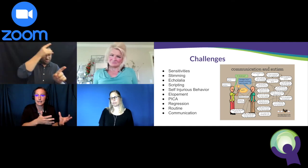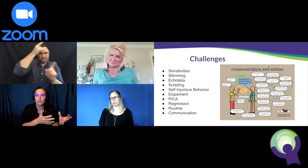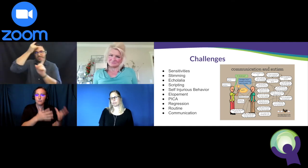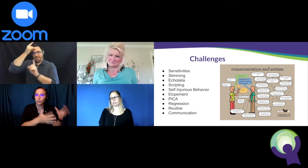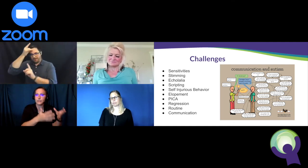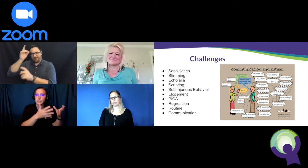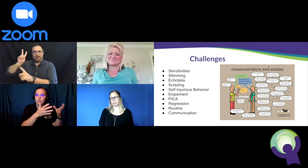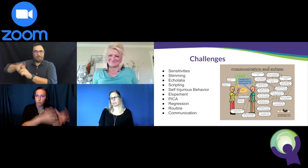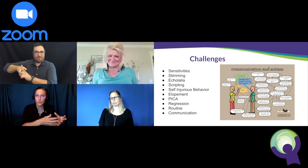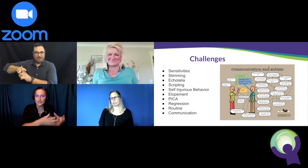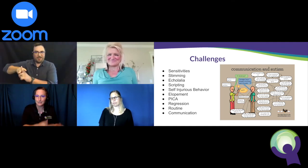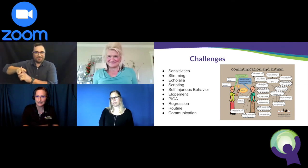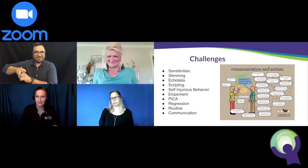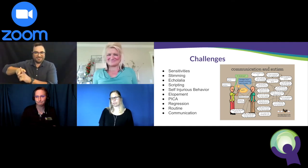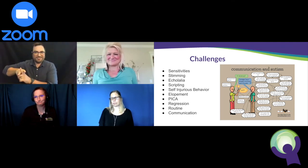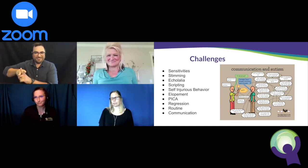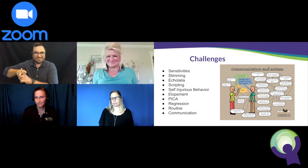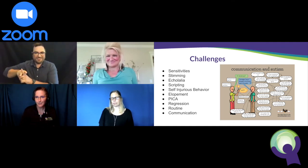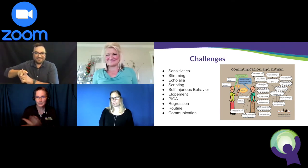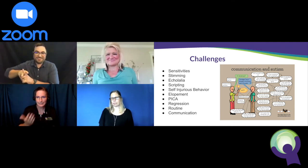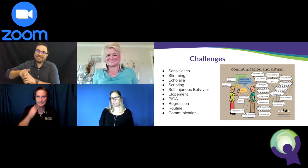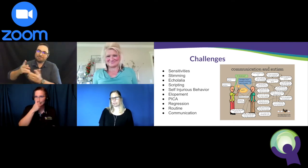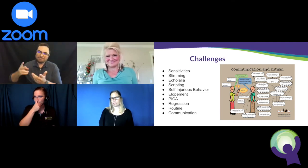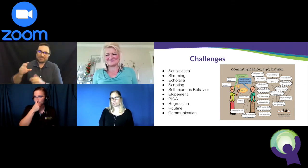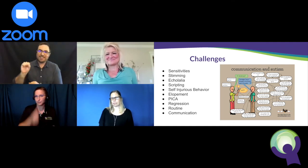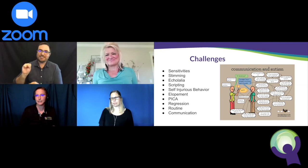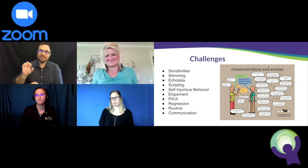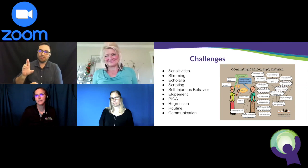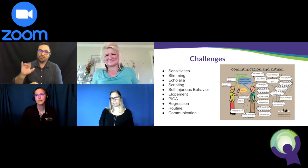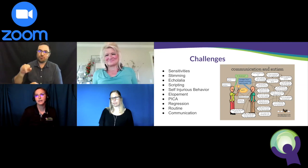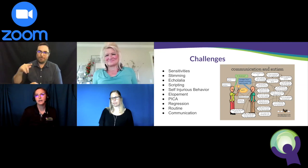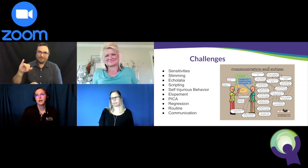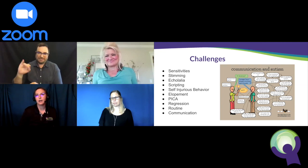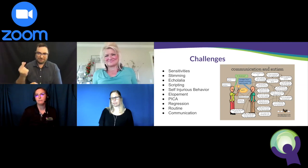for the moment he was in. So that's an example of scripting.